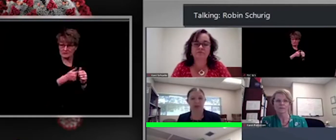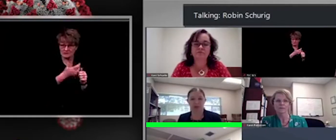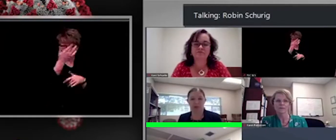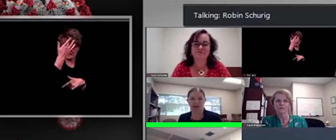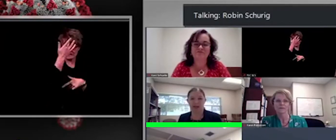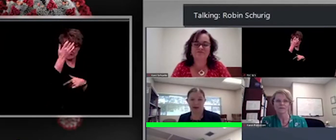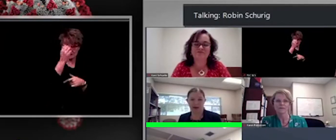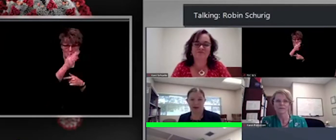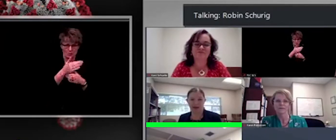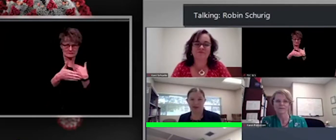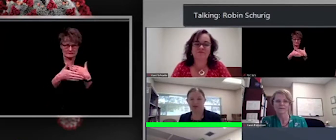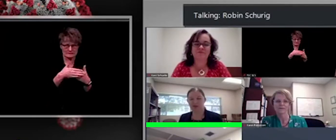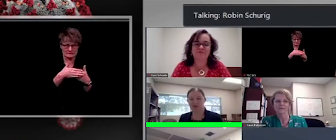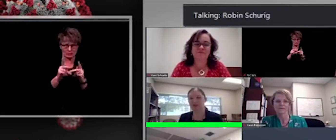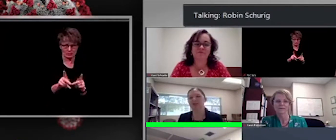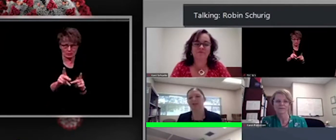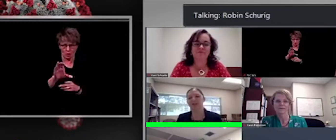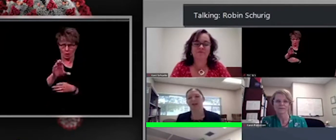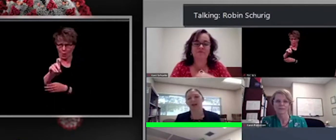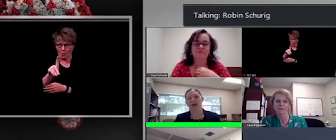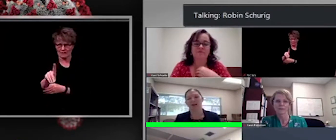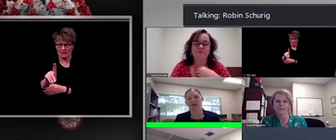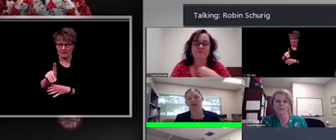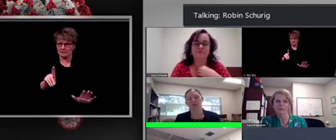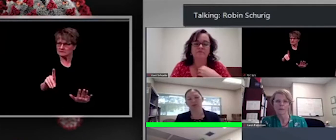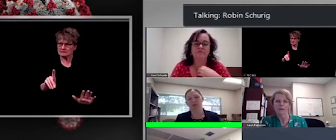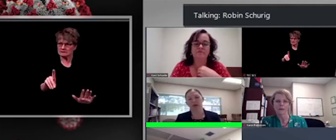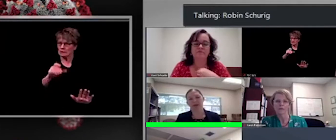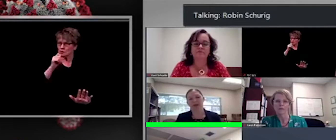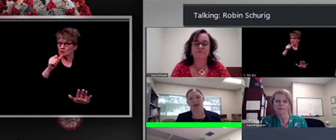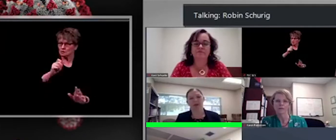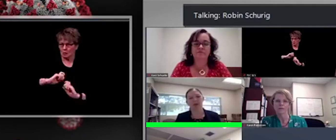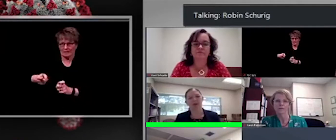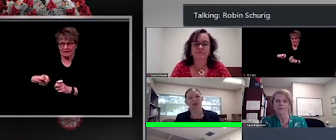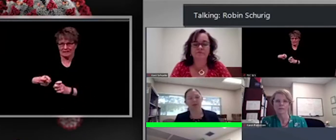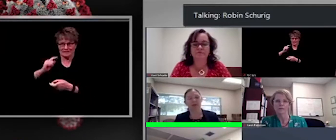and don't hand out candy to trick-or-treaters. But if you do participate in trick-or-treating,